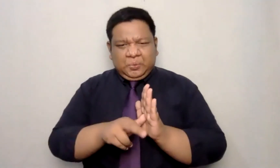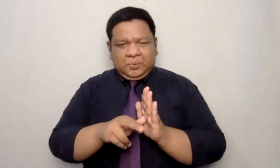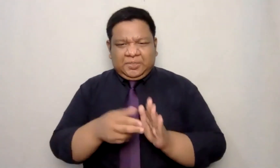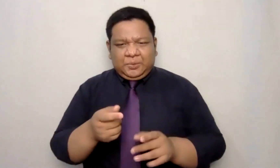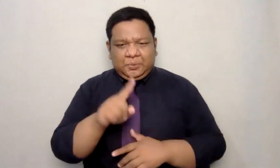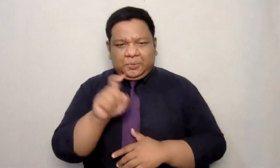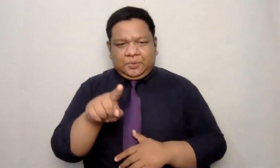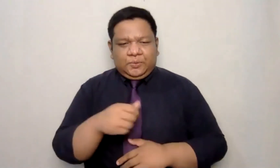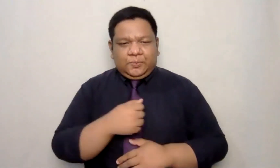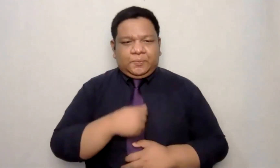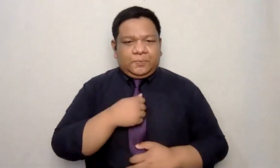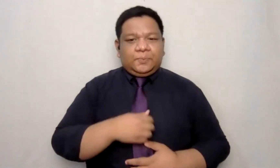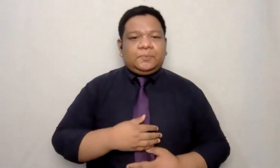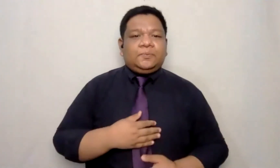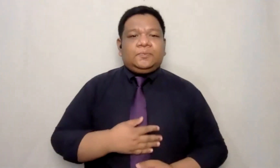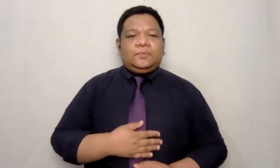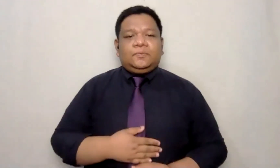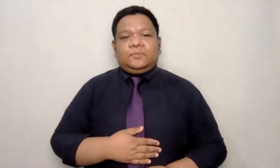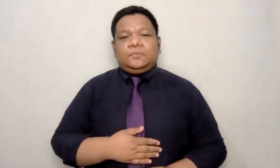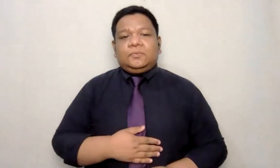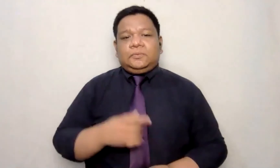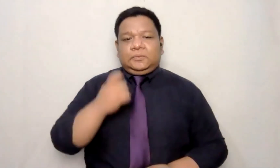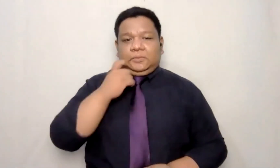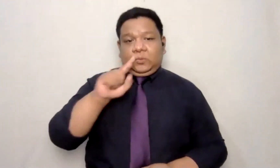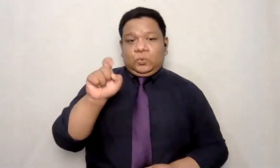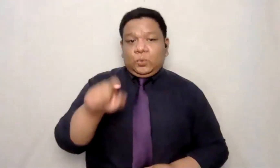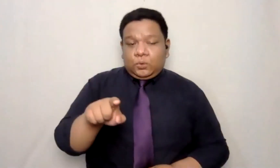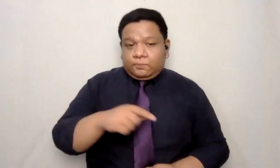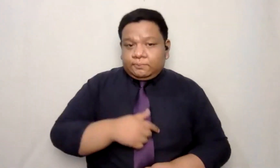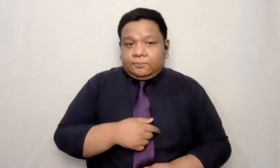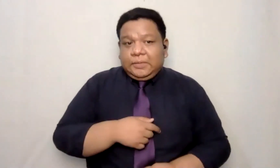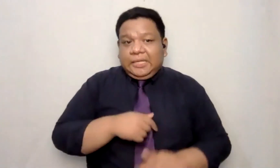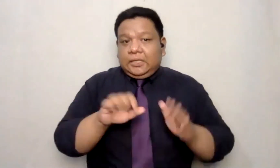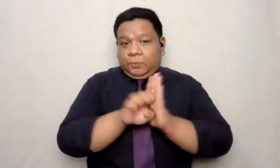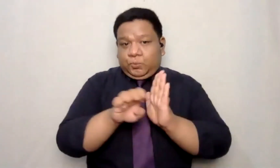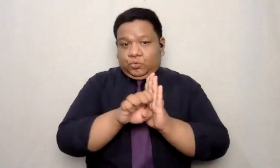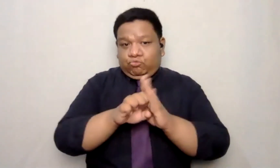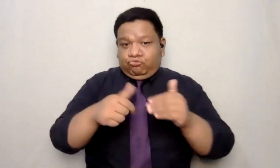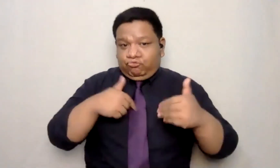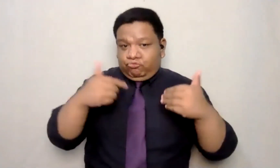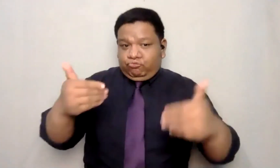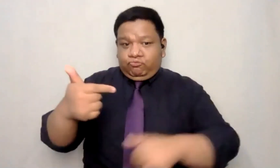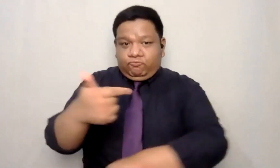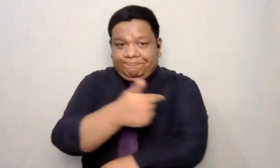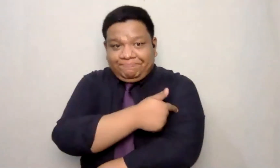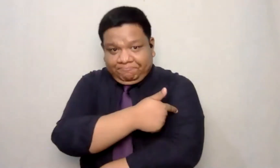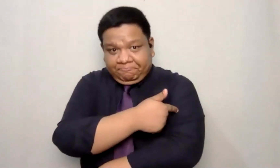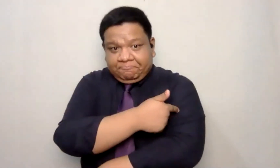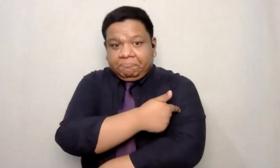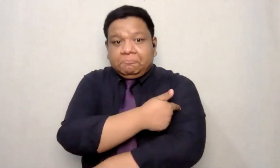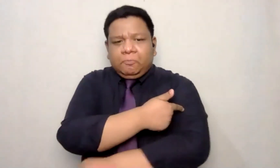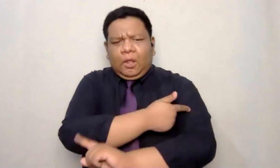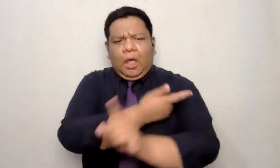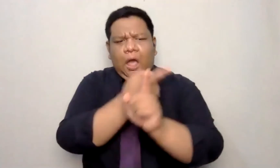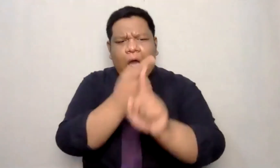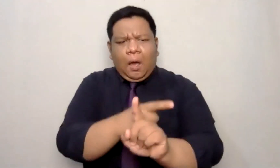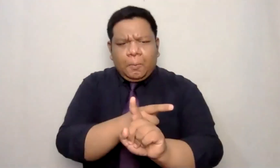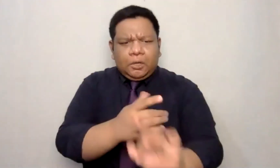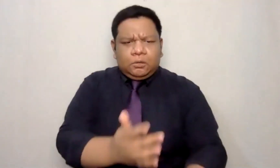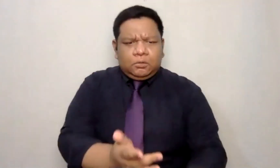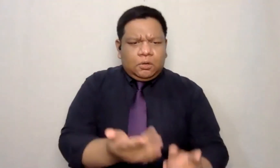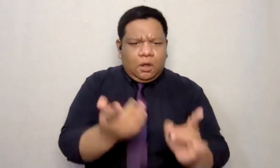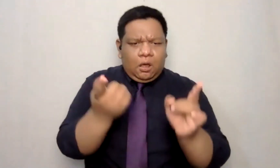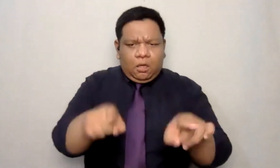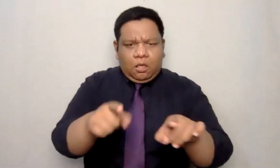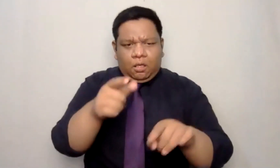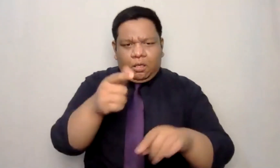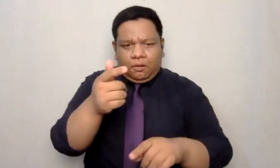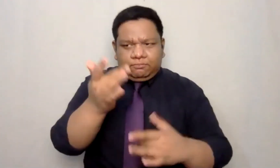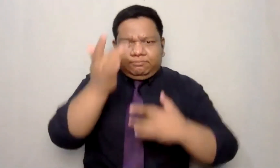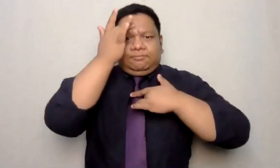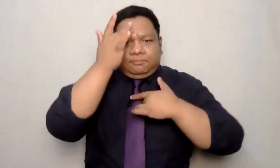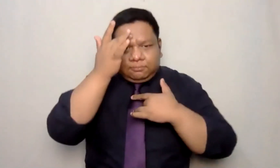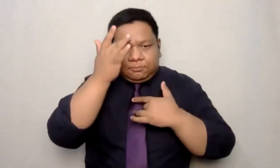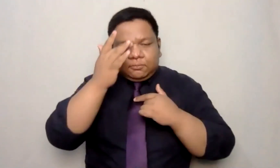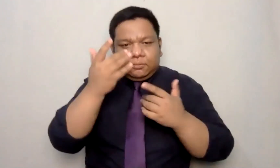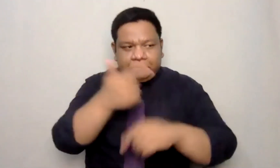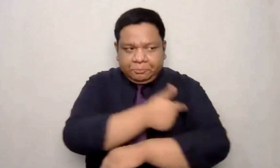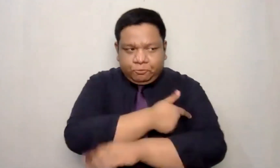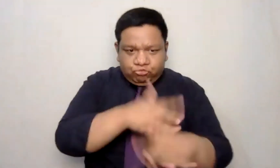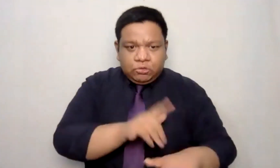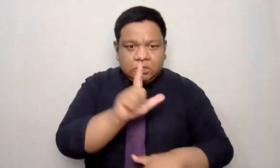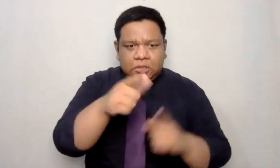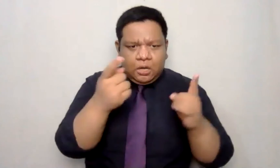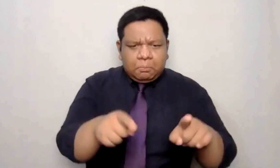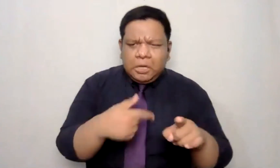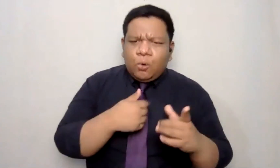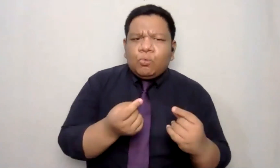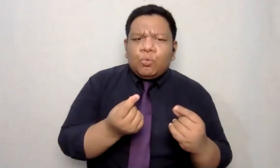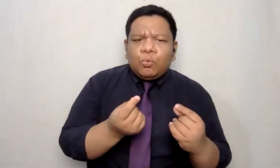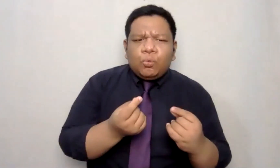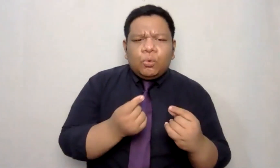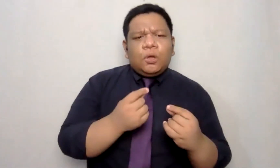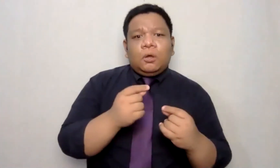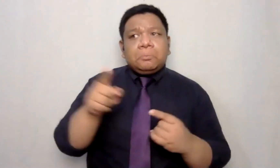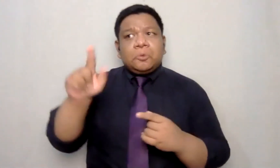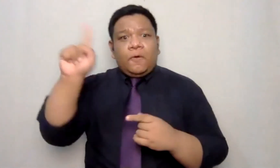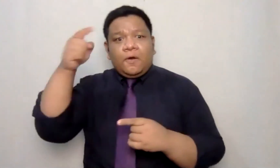Sure, the question is: If I got vaccinated and I had severe side effects from the COVID-19 vaccines, what are the steps that I need to do and what are the support that I can get from the government?